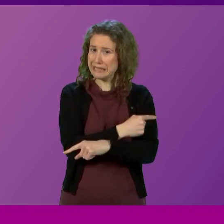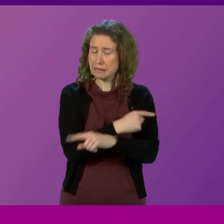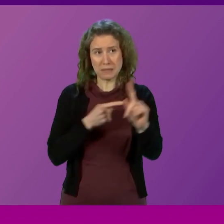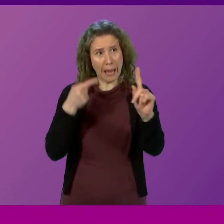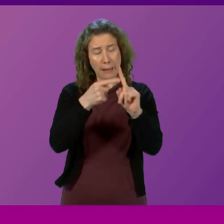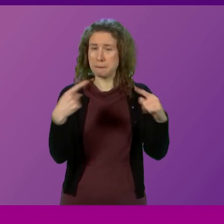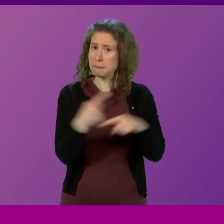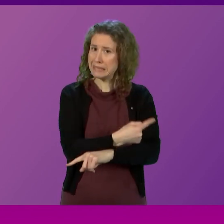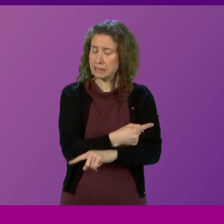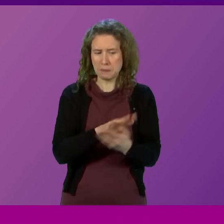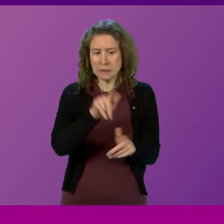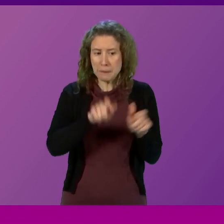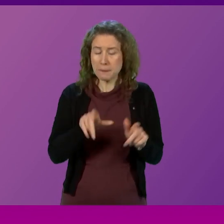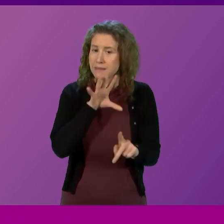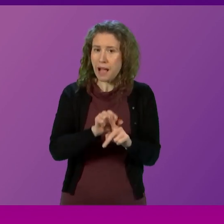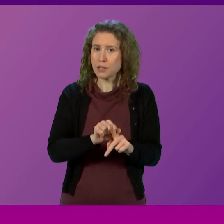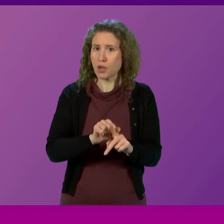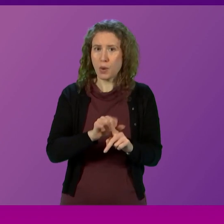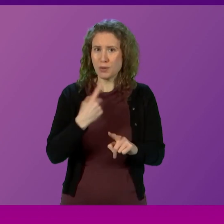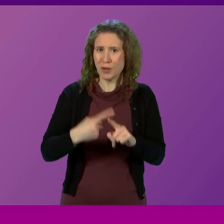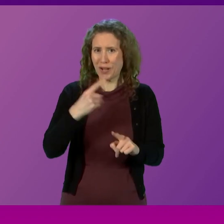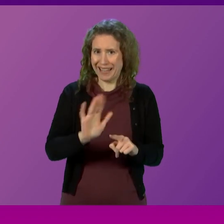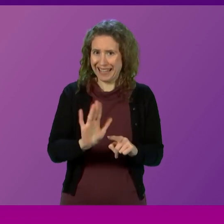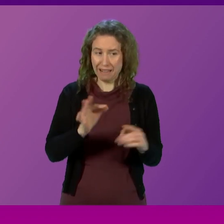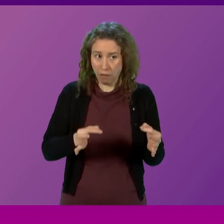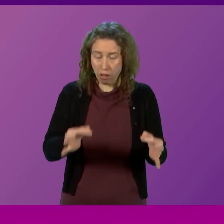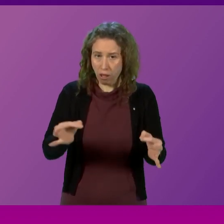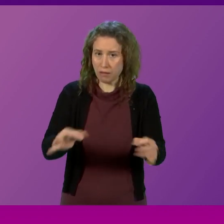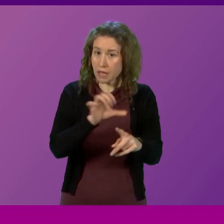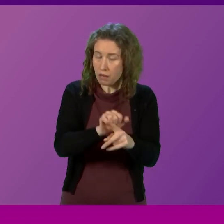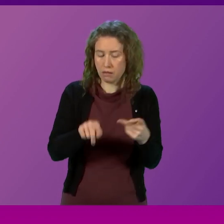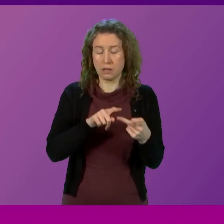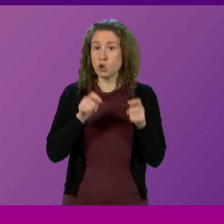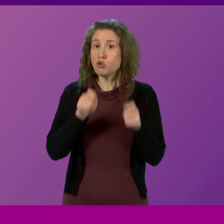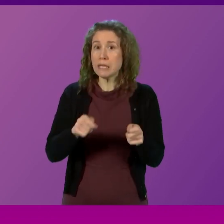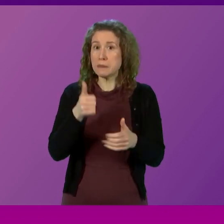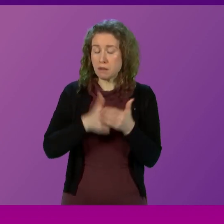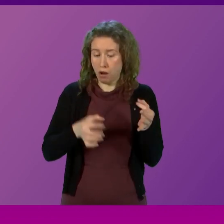people not being diagnosed in time, treatment not starting in time and people losing their lives.